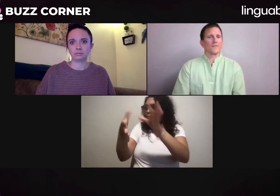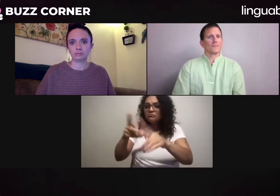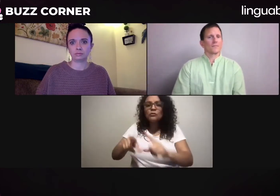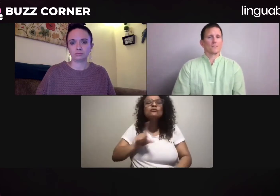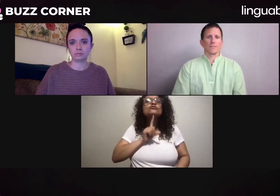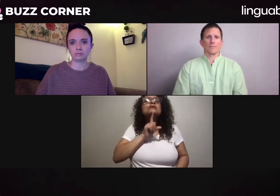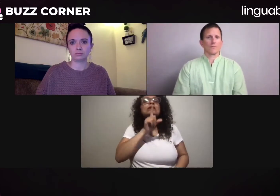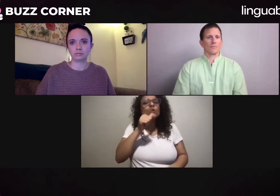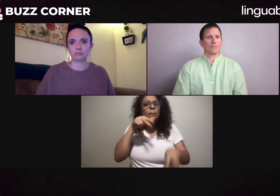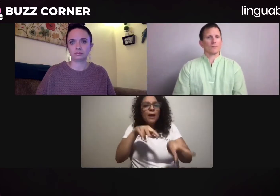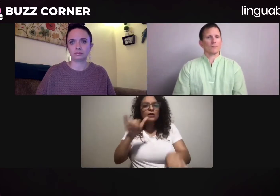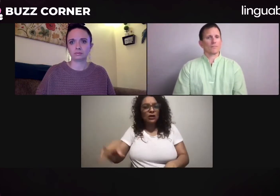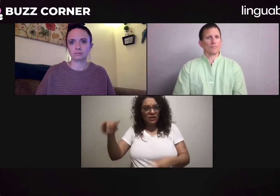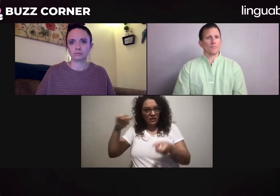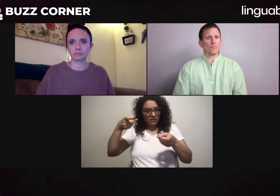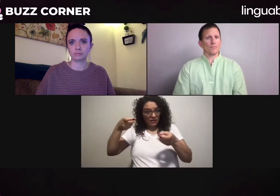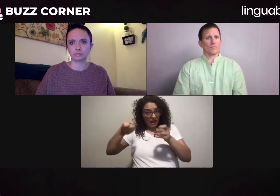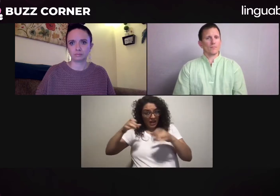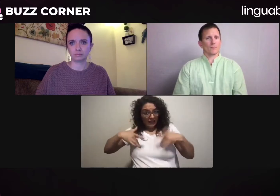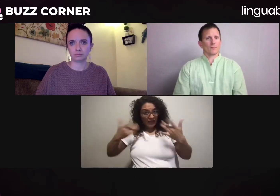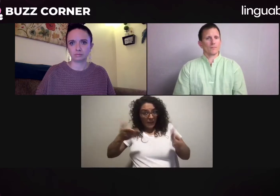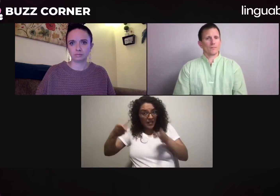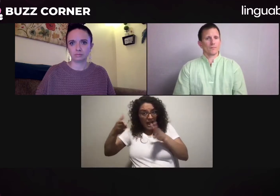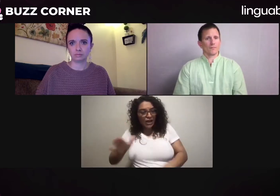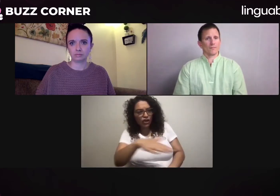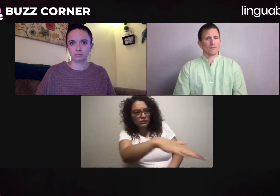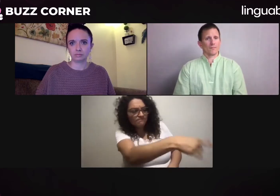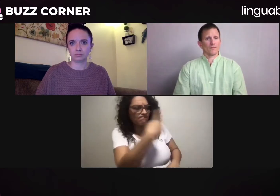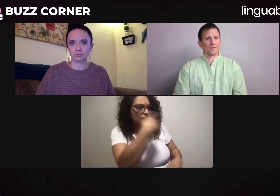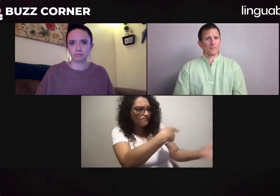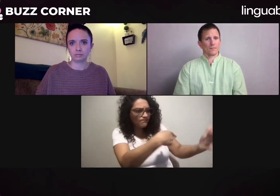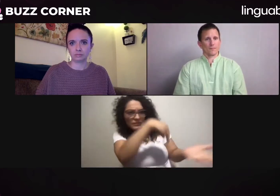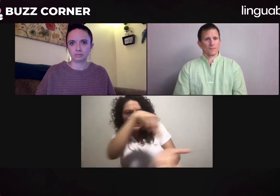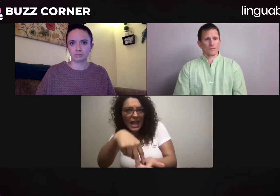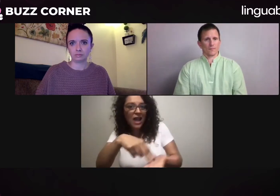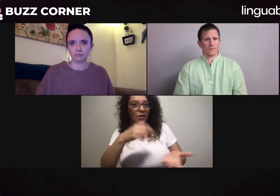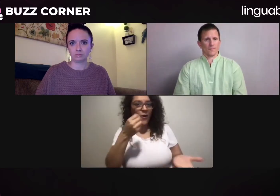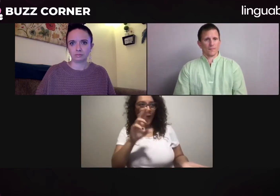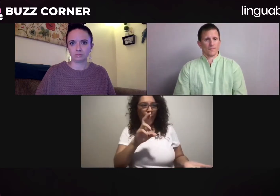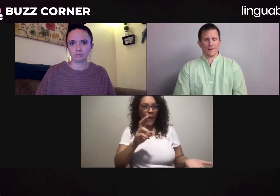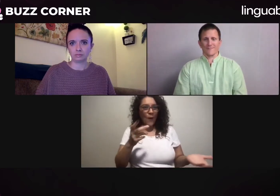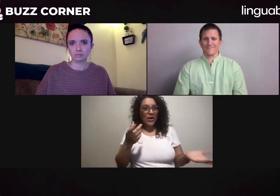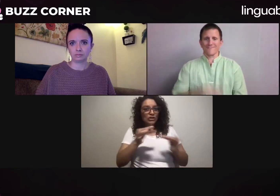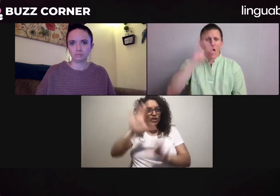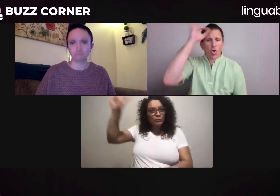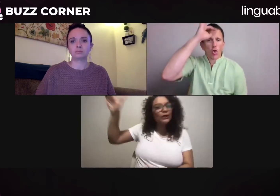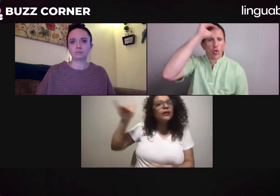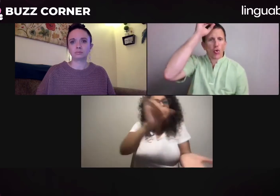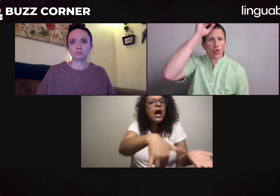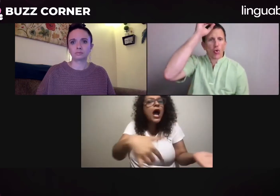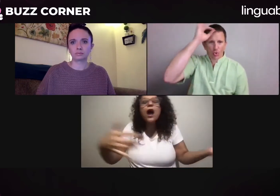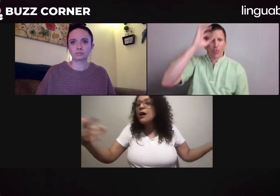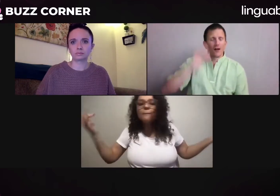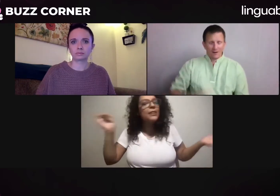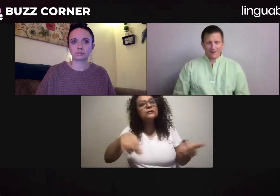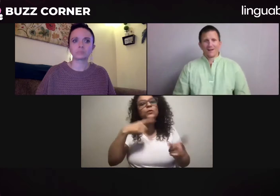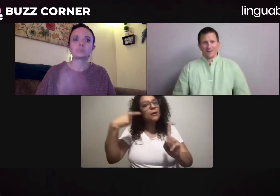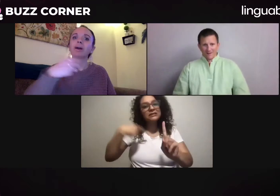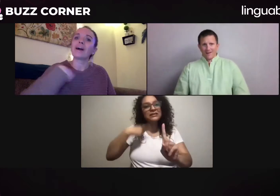and they have a heightened sense of power as a result of that. Right. So in this instance, talking about the idea of having an event planner